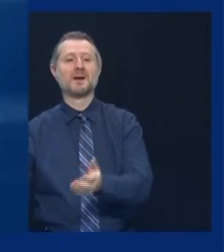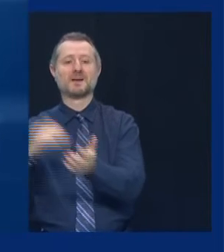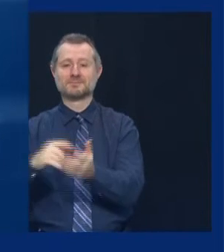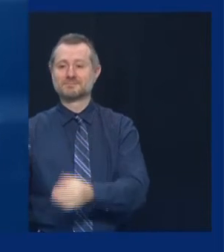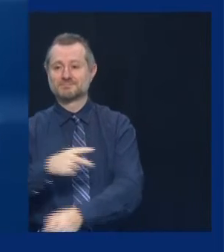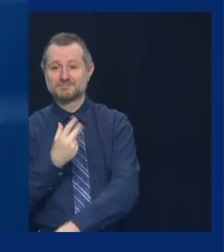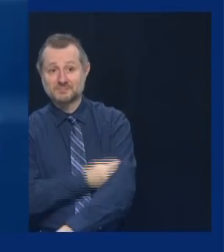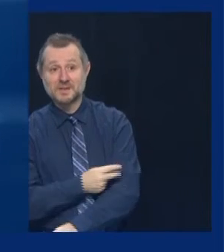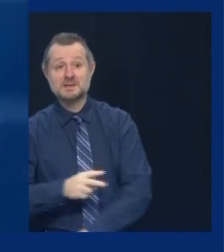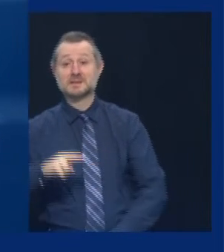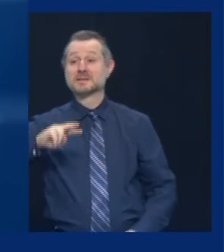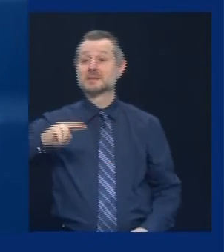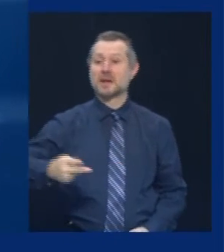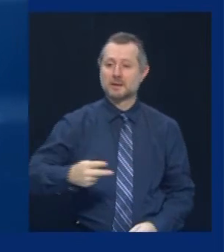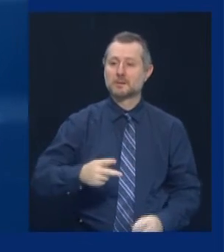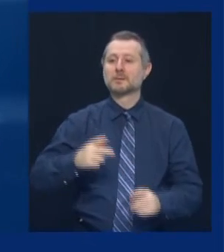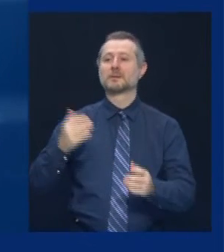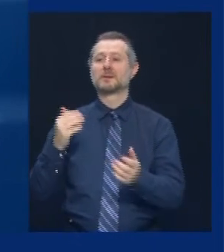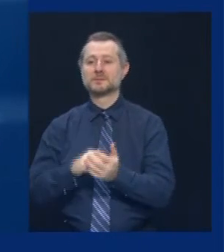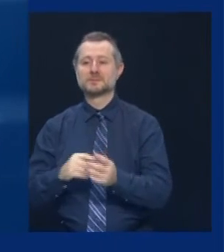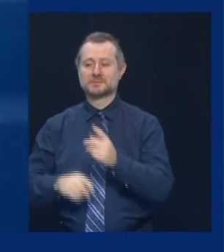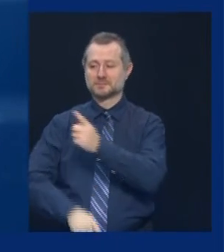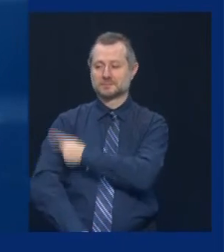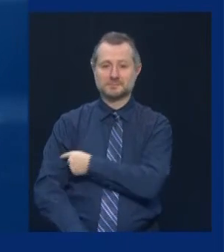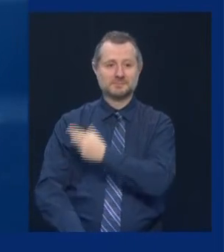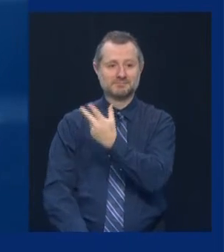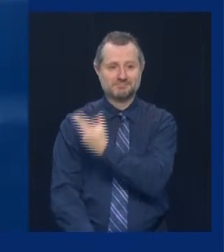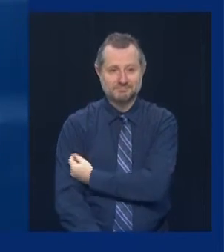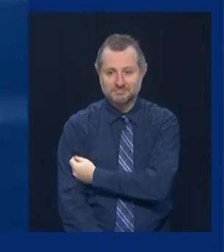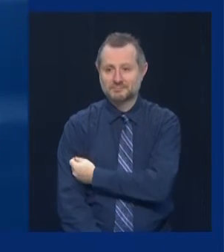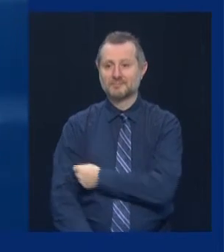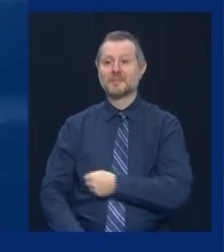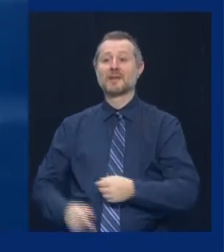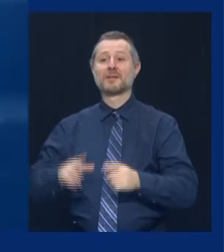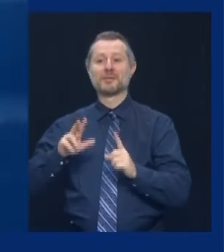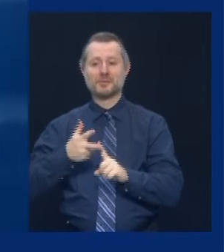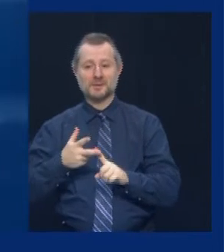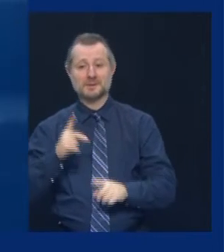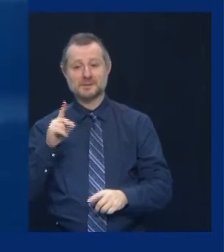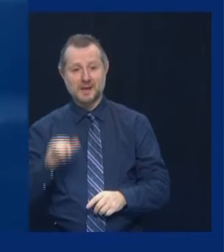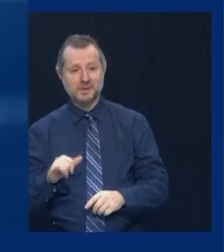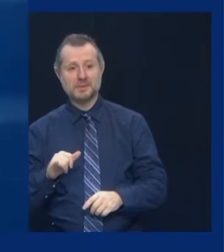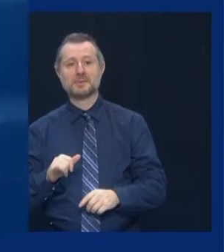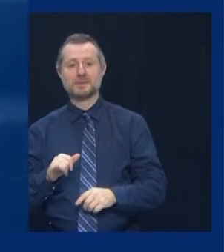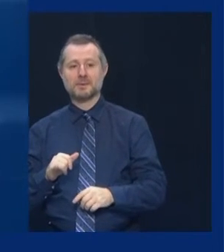YOU TAKE TWO WEEKS, DAY TWO, SECOND SHOT, DAY THREE, THE